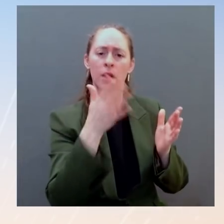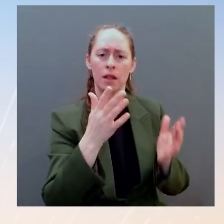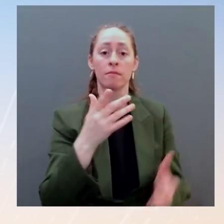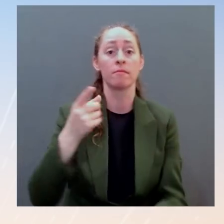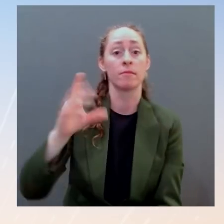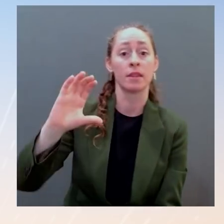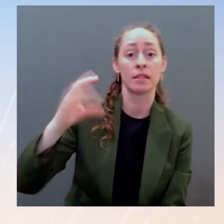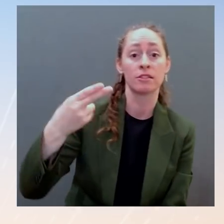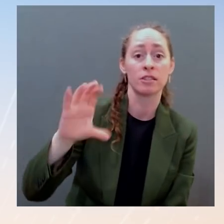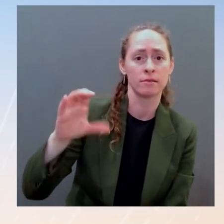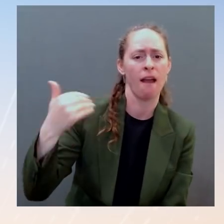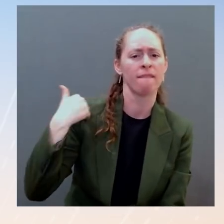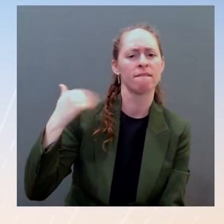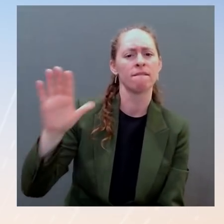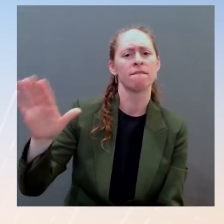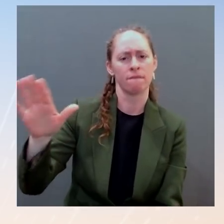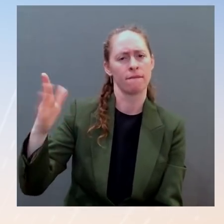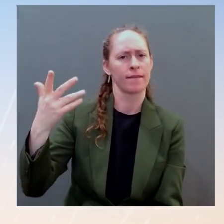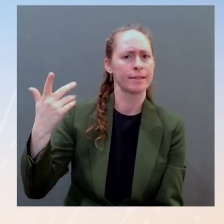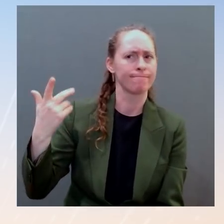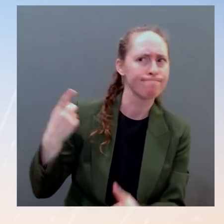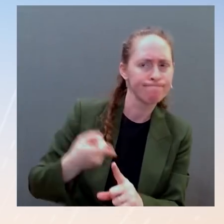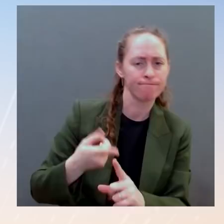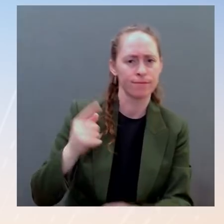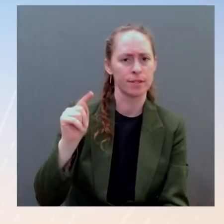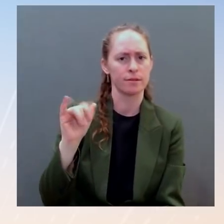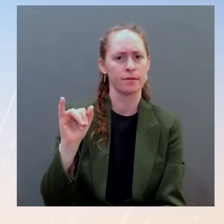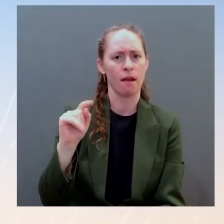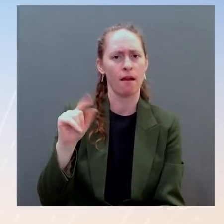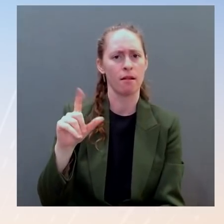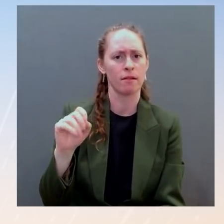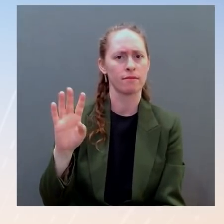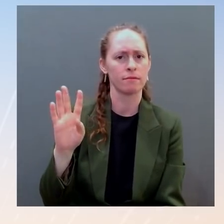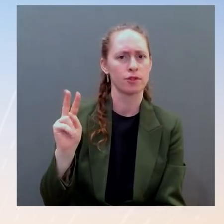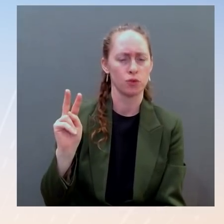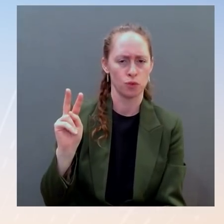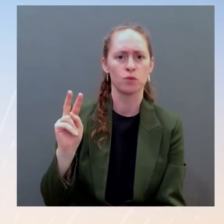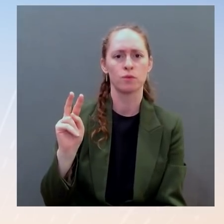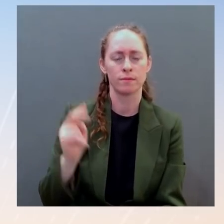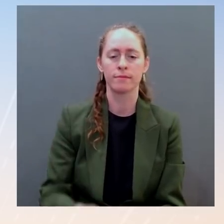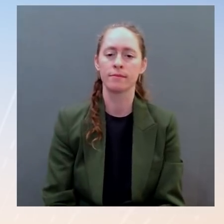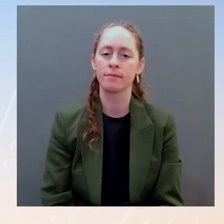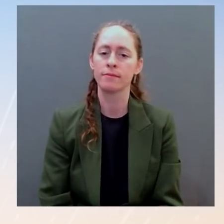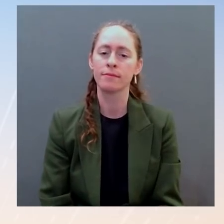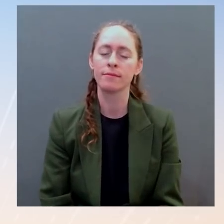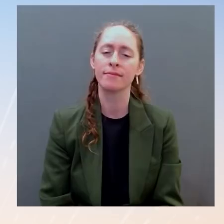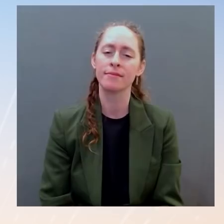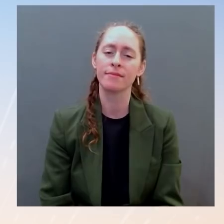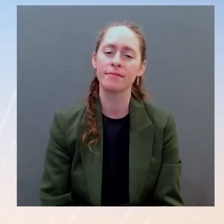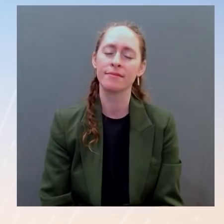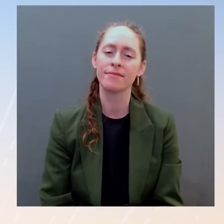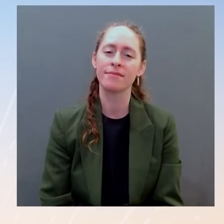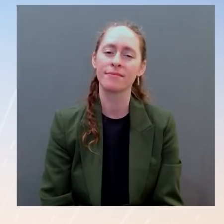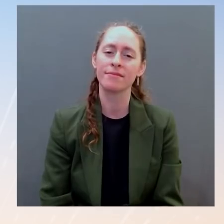which is that they oppose any change to the decisions that been -- that has been made. So anything could be discussed,